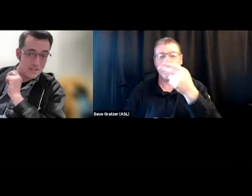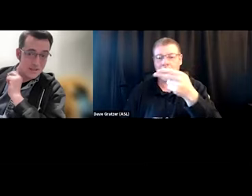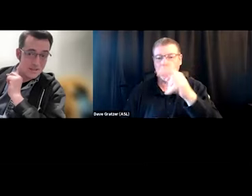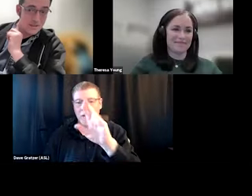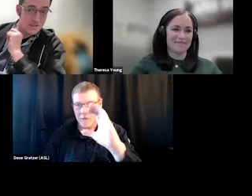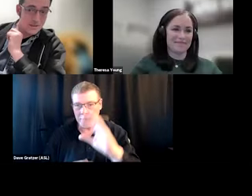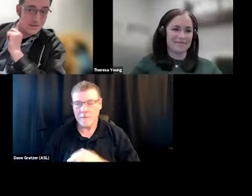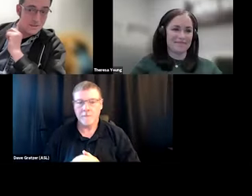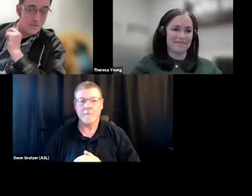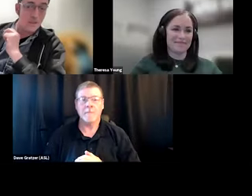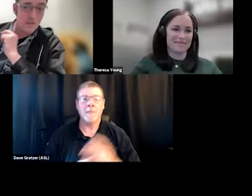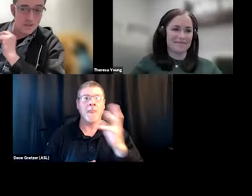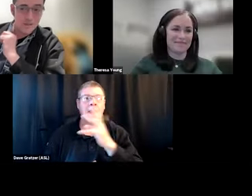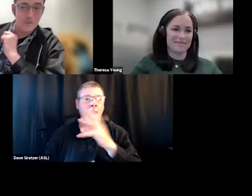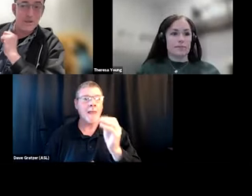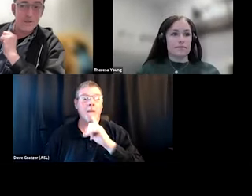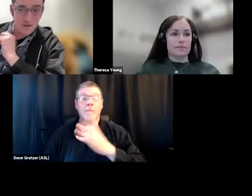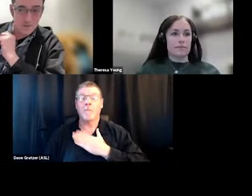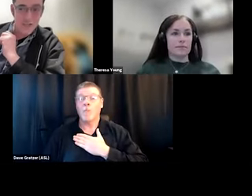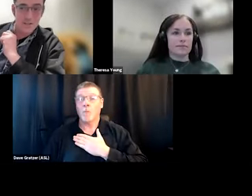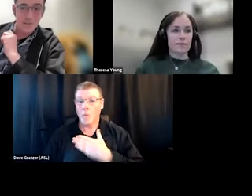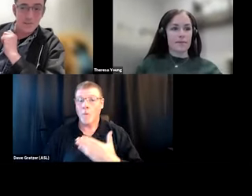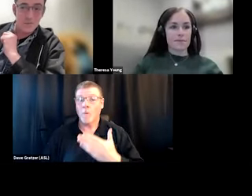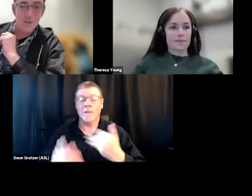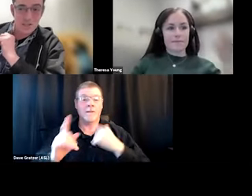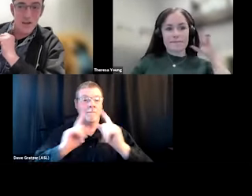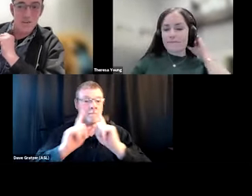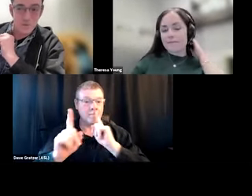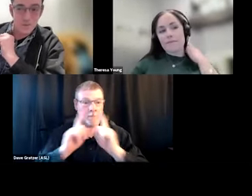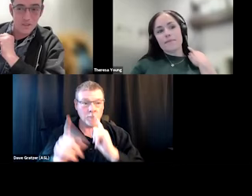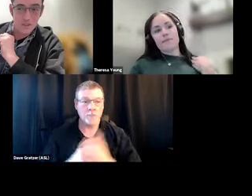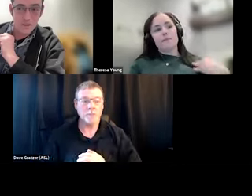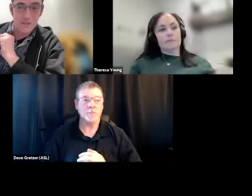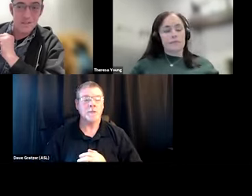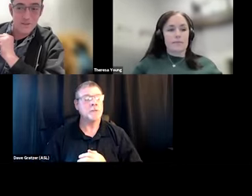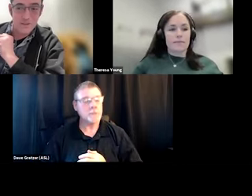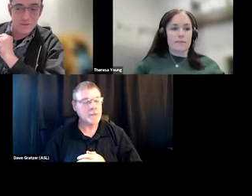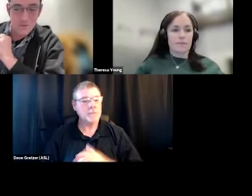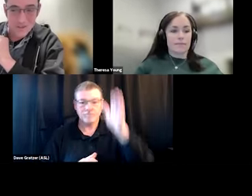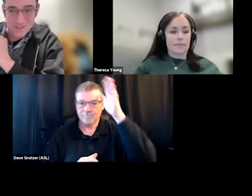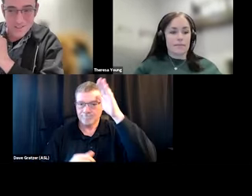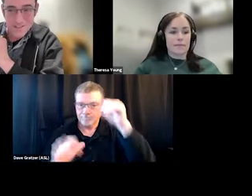and being willing to have a conversation pushing the envelope a little bit on what our definition of harm reduction is.